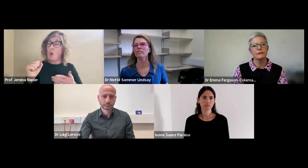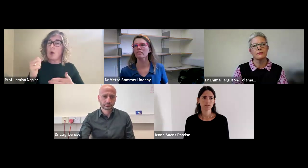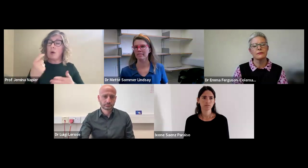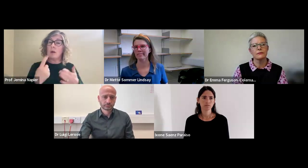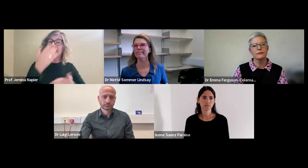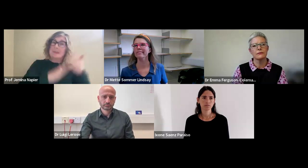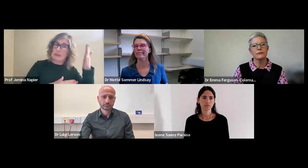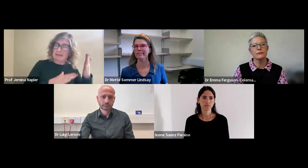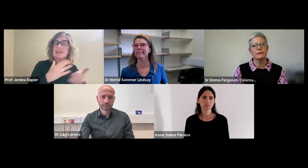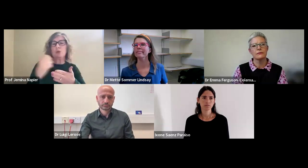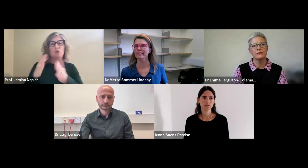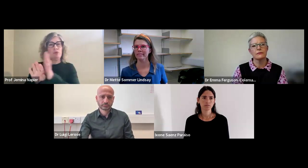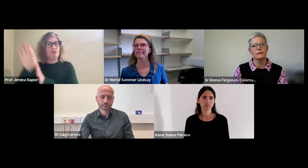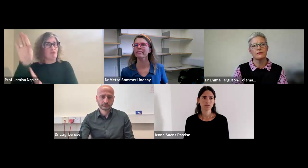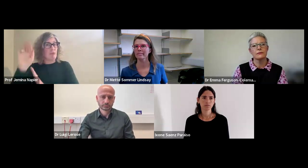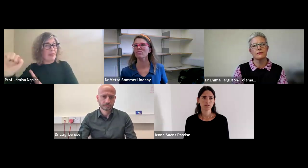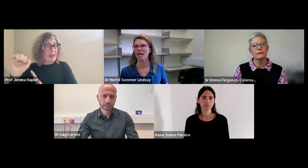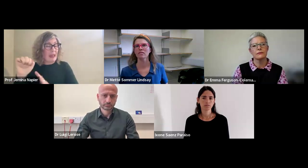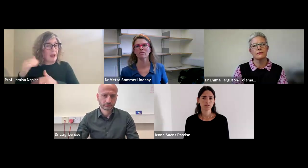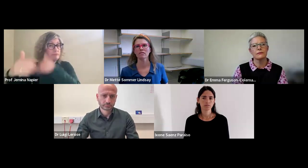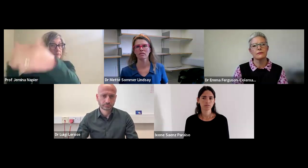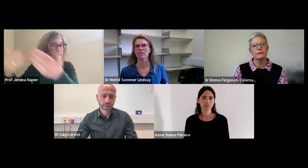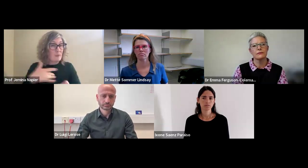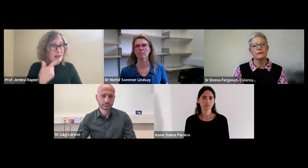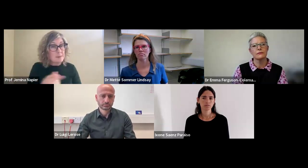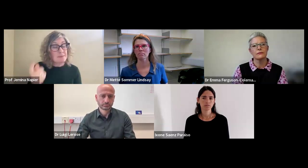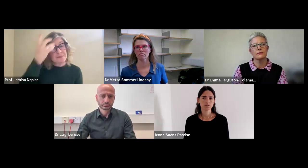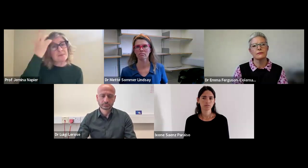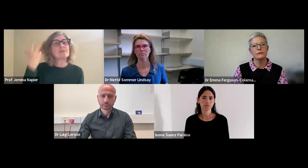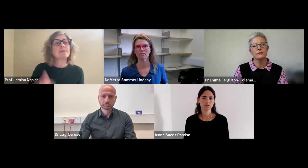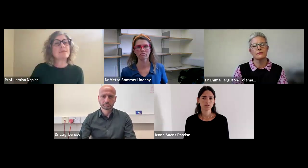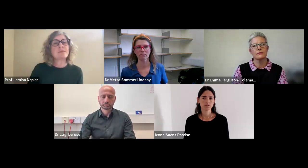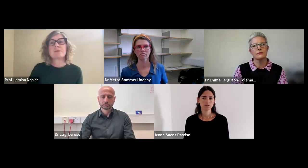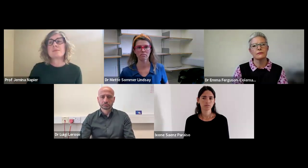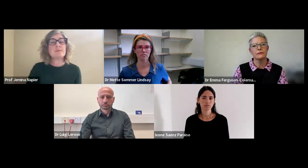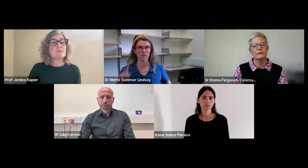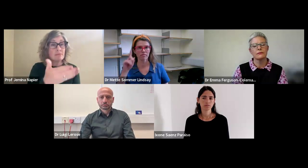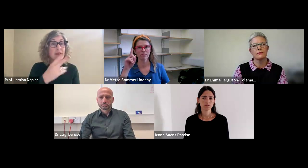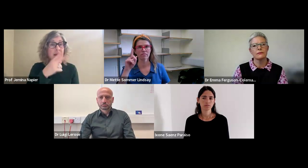people?" Have we had that experience, where hearing people have I suppose